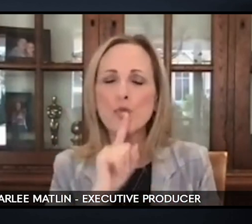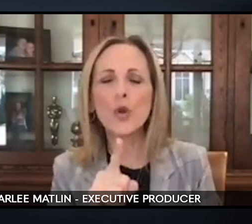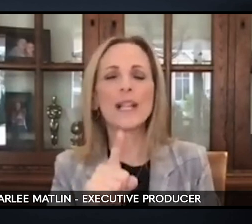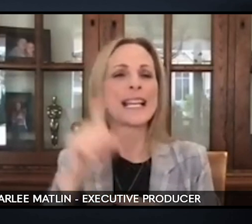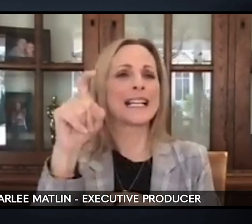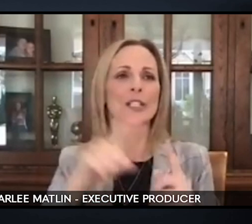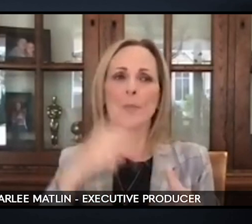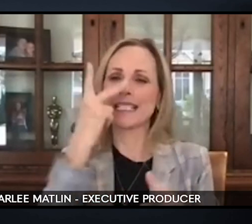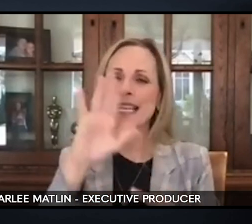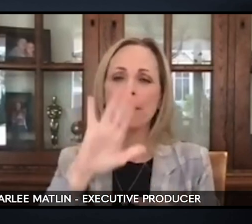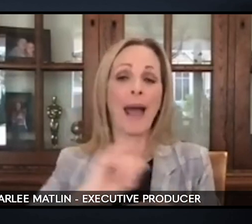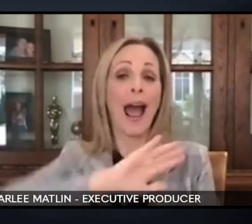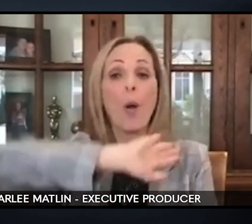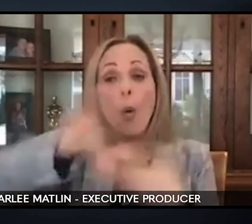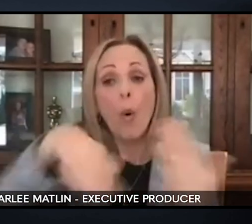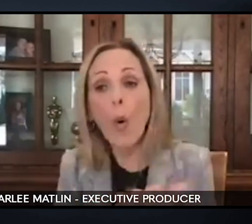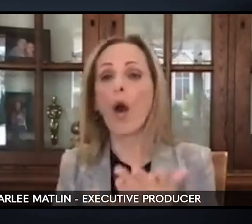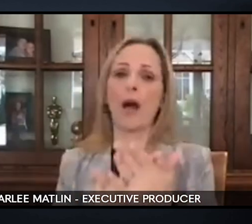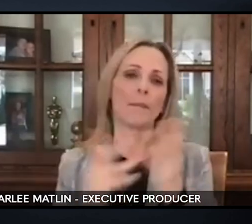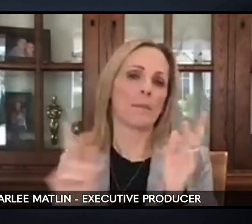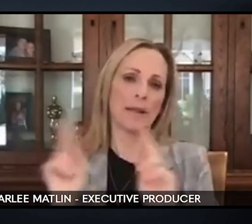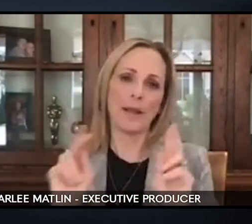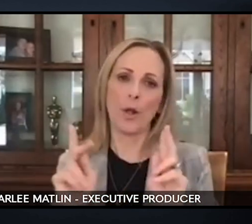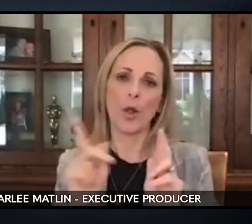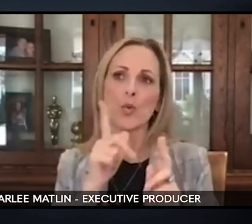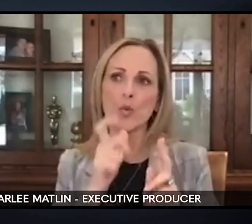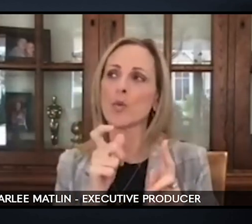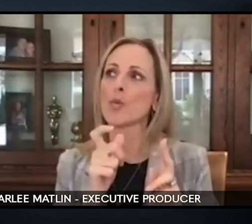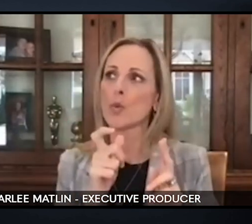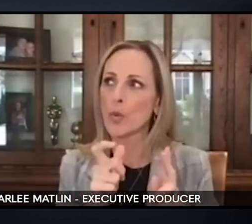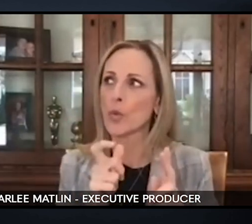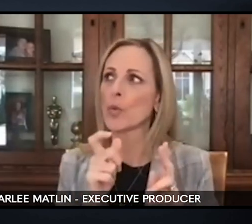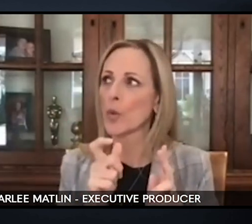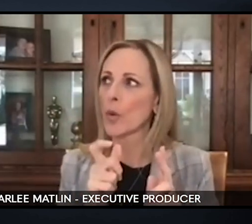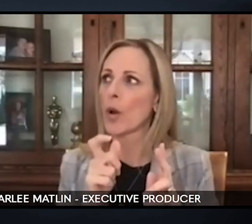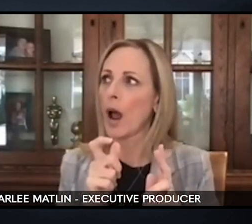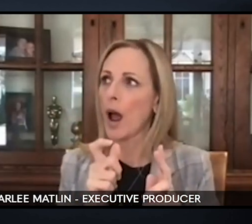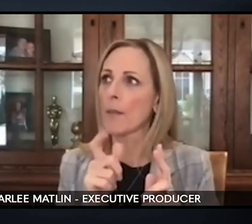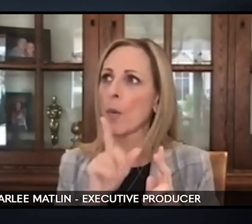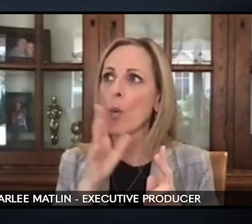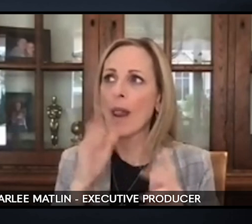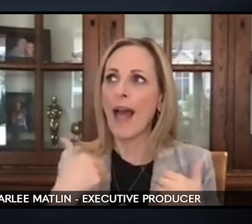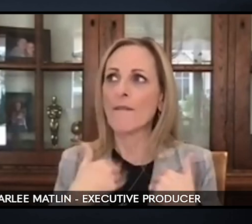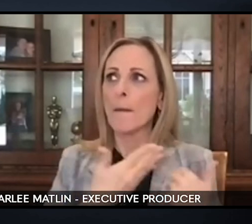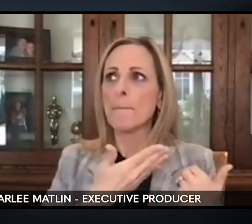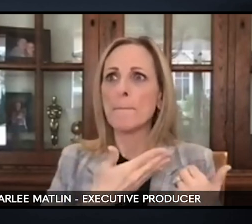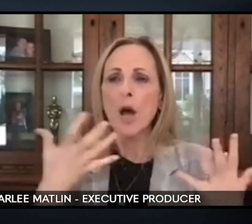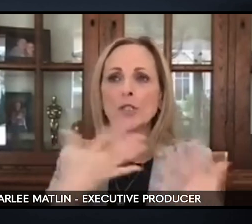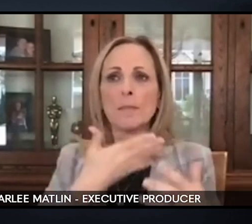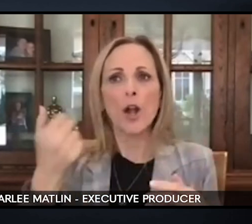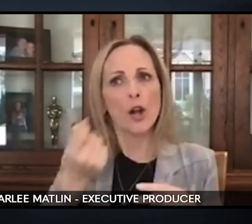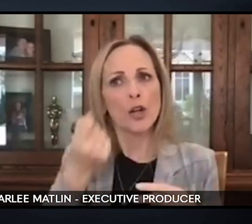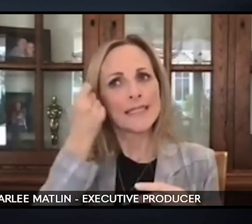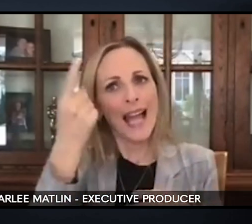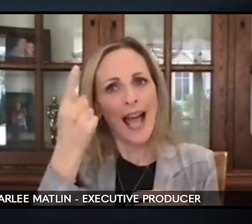of these elements and it needs to be seen by everyone. People will have a